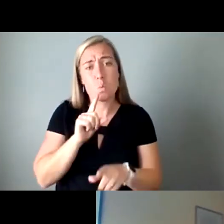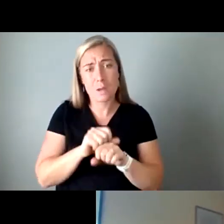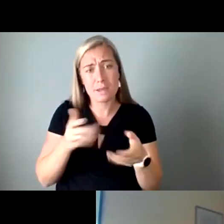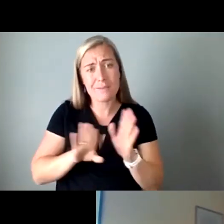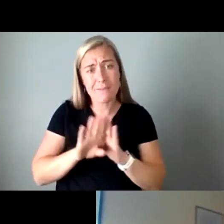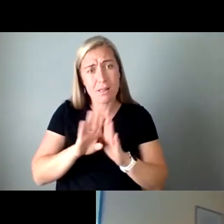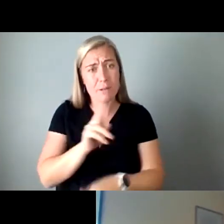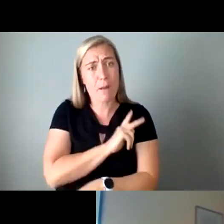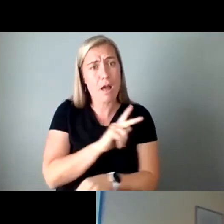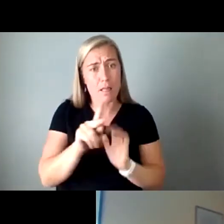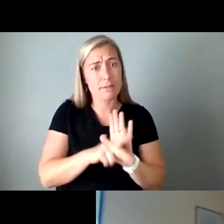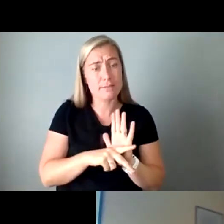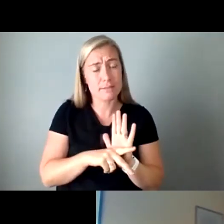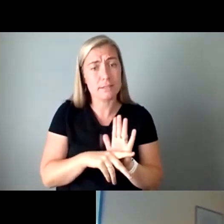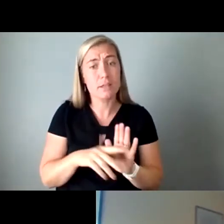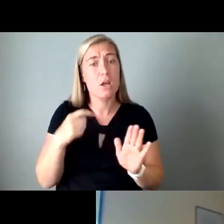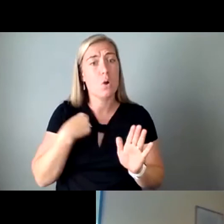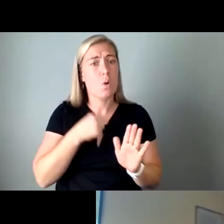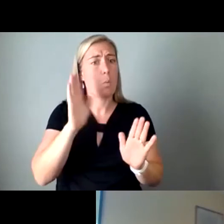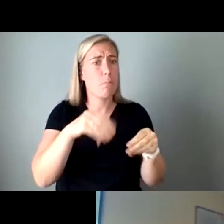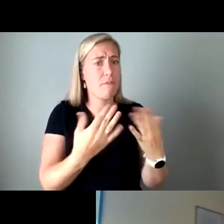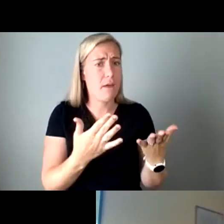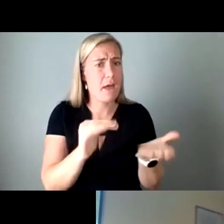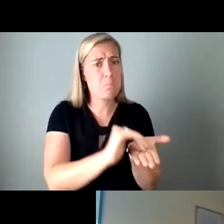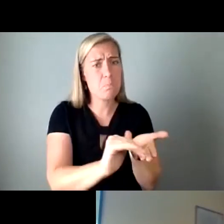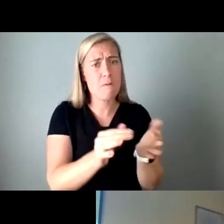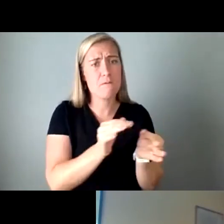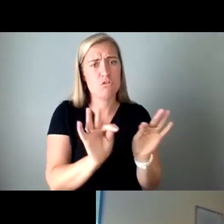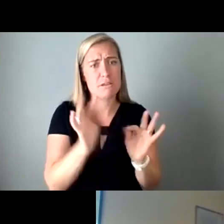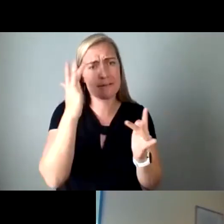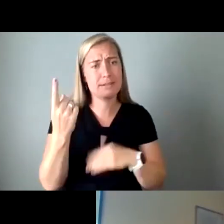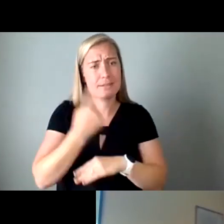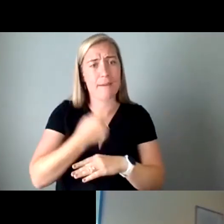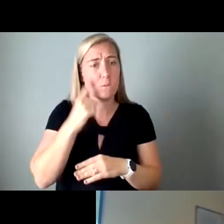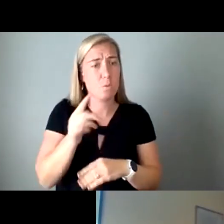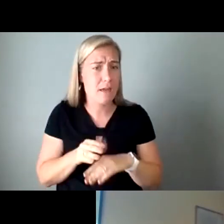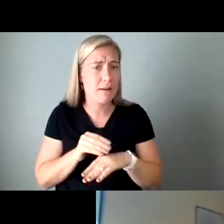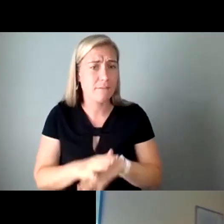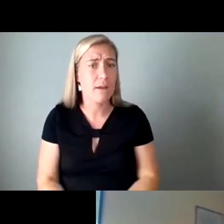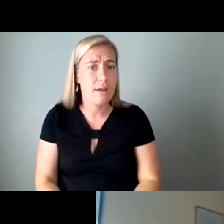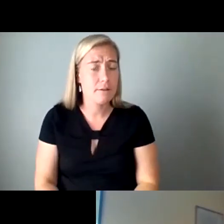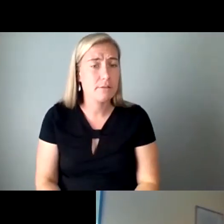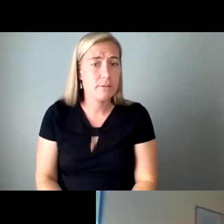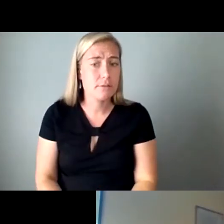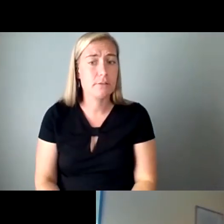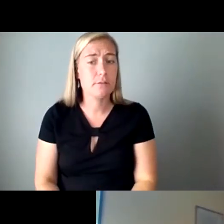where we provide a sick day for side effects. The policy because we noted the side effects